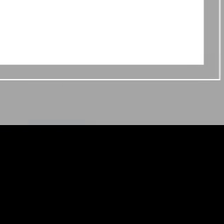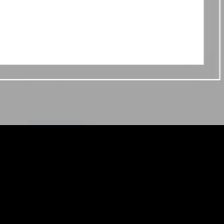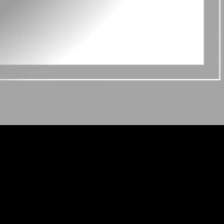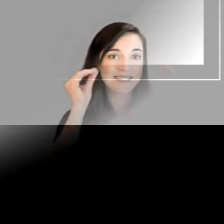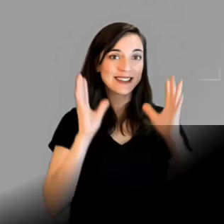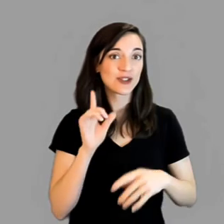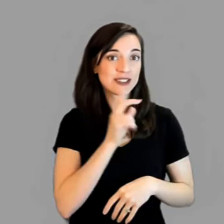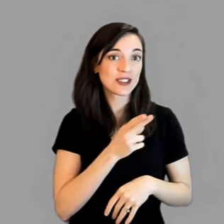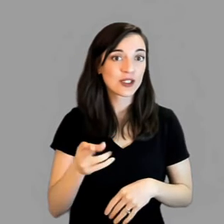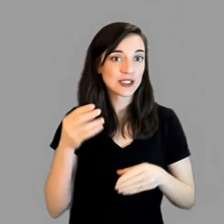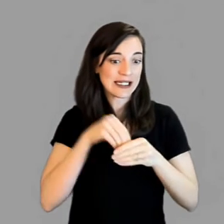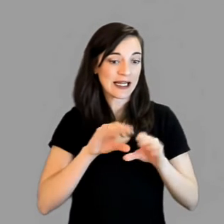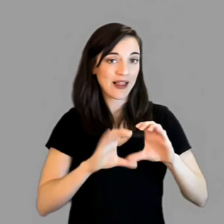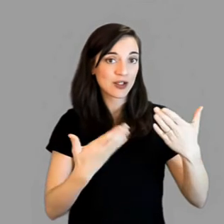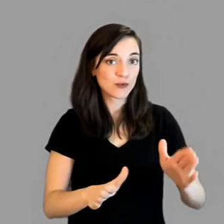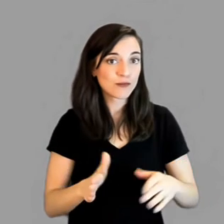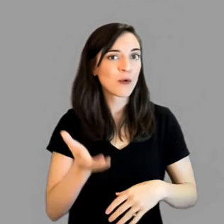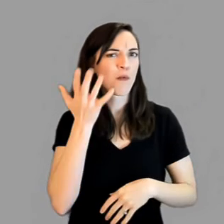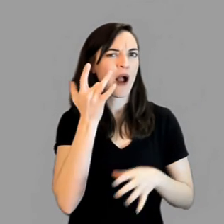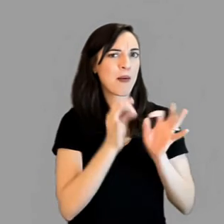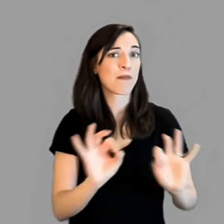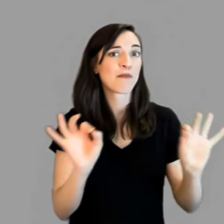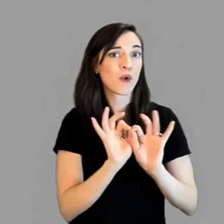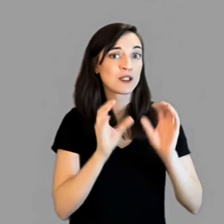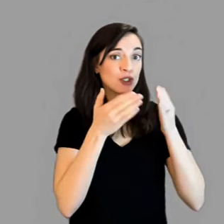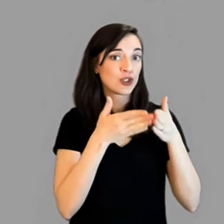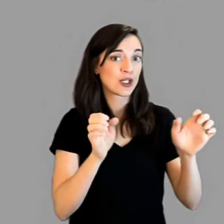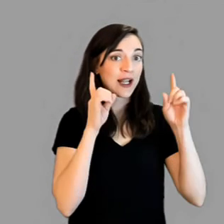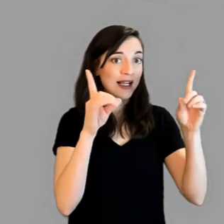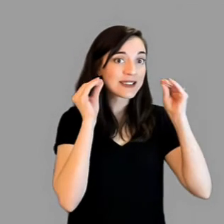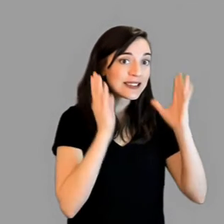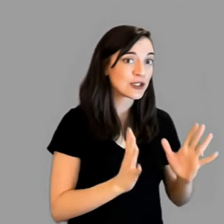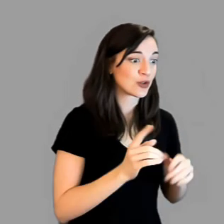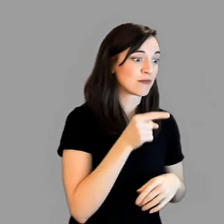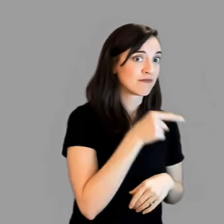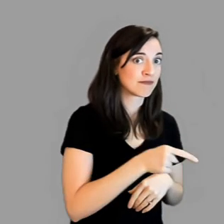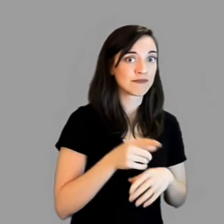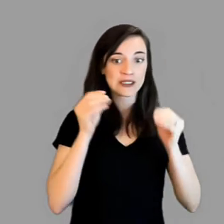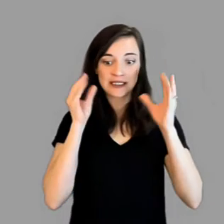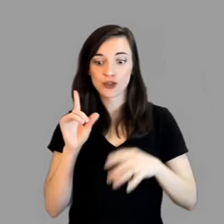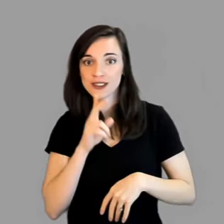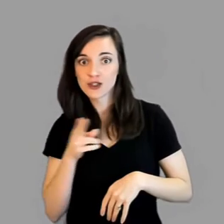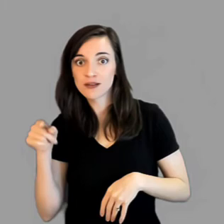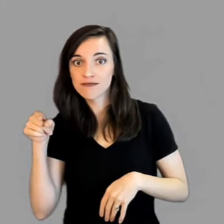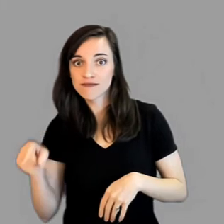This is also why the collaboration between the general education teacher and the ToDHH